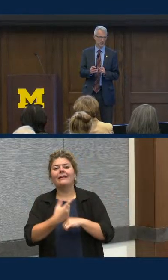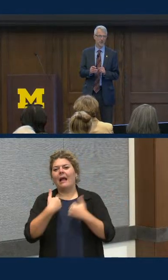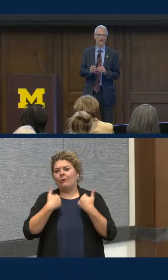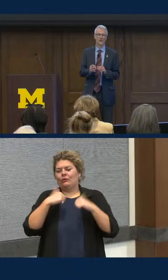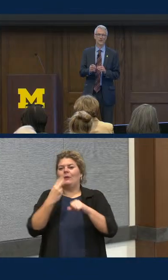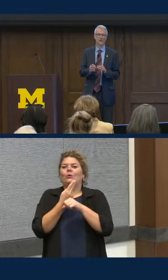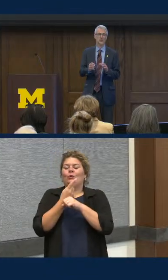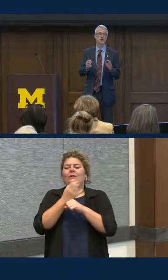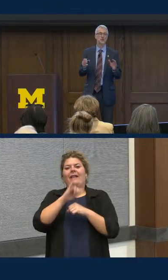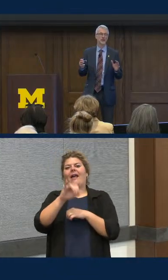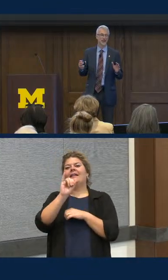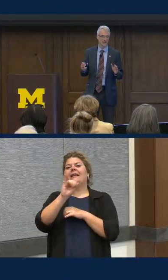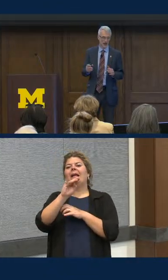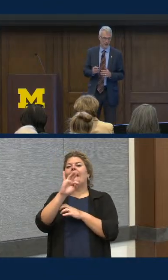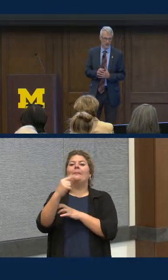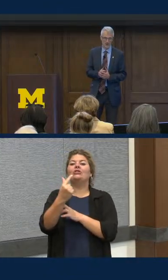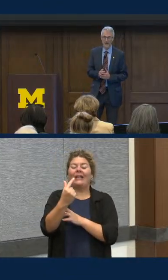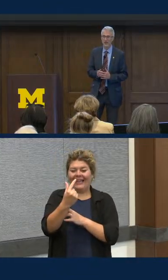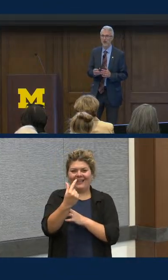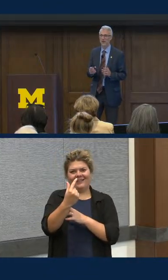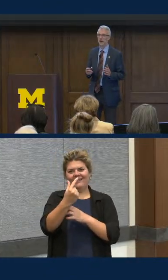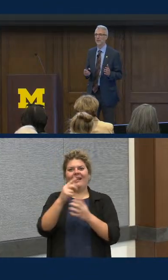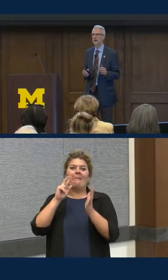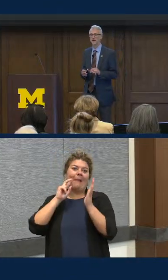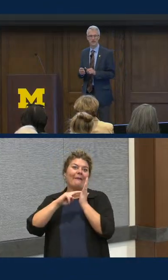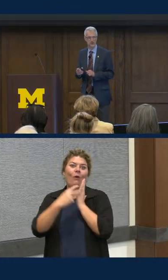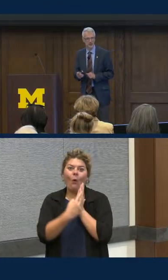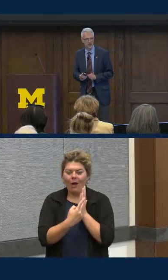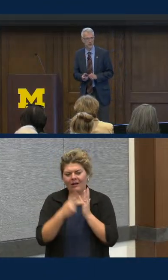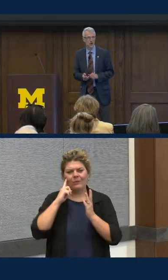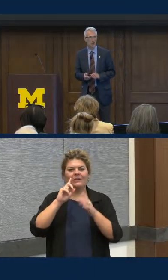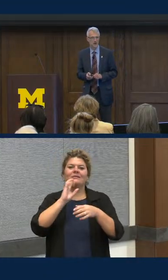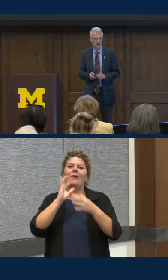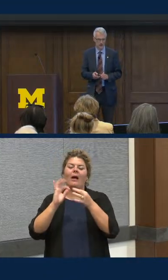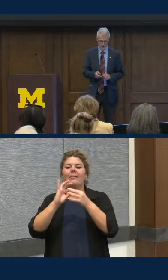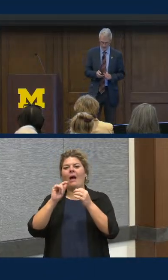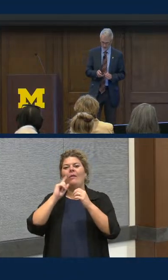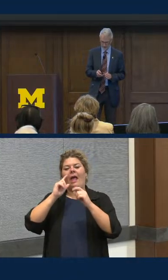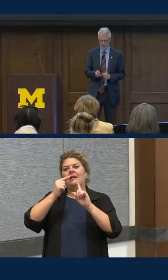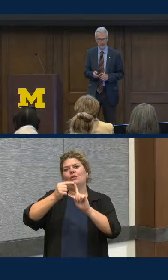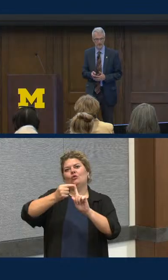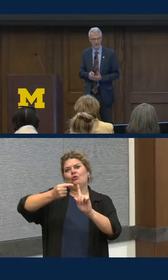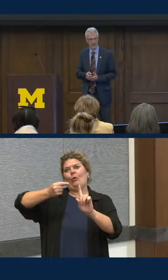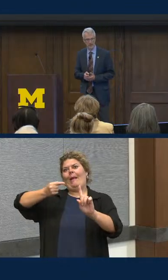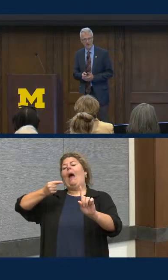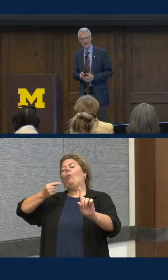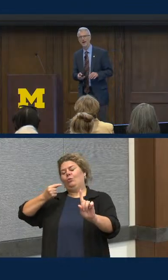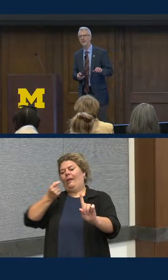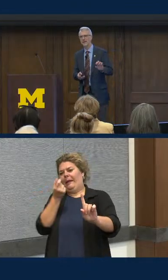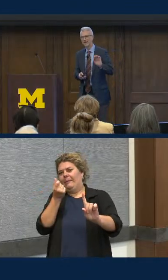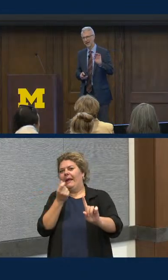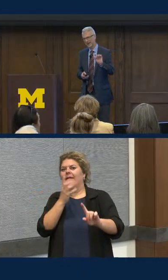imaging metaphor to Zoom the lens out and talk about Medal